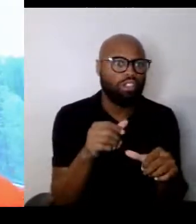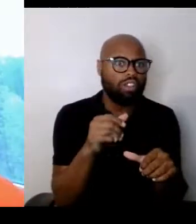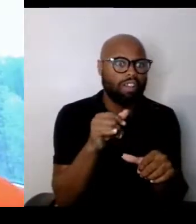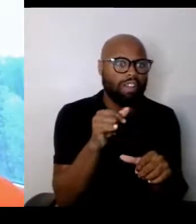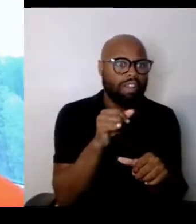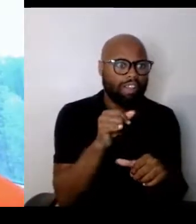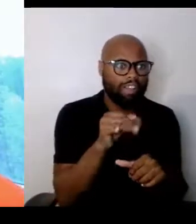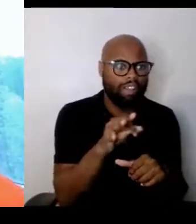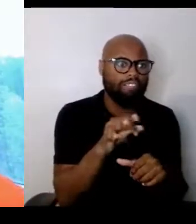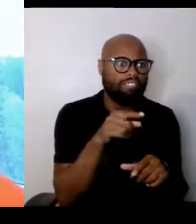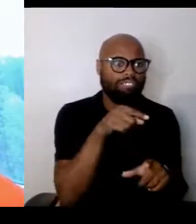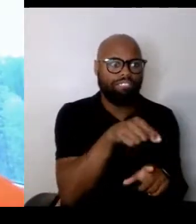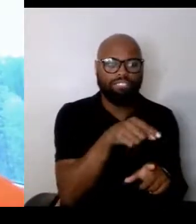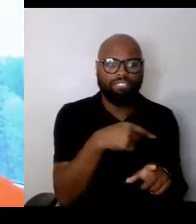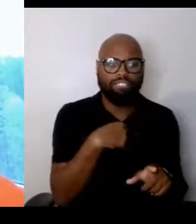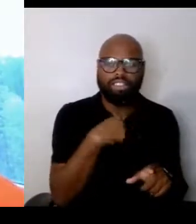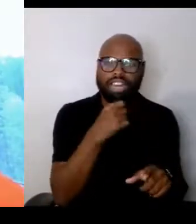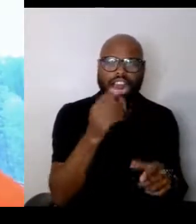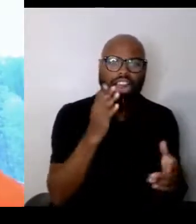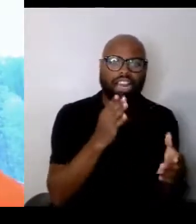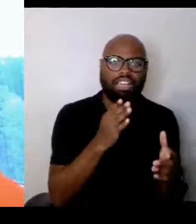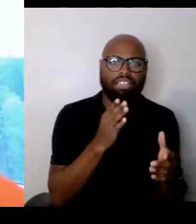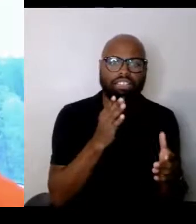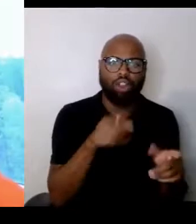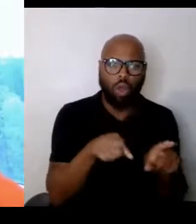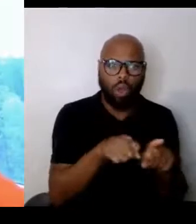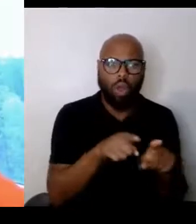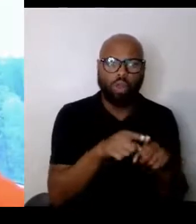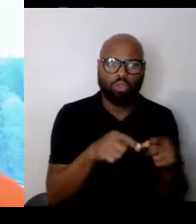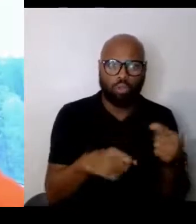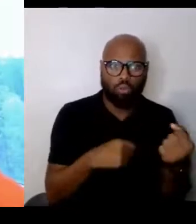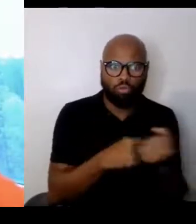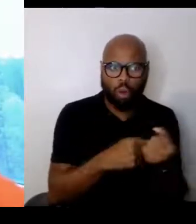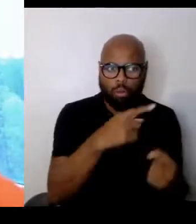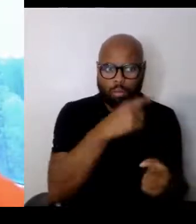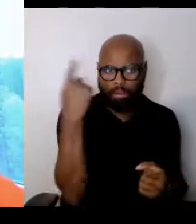we need to actively be pro-black movement that makes center